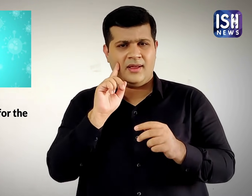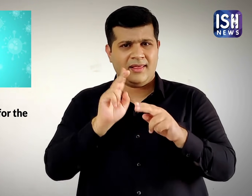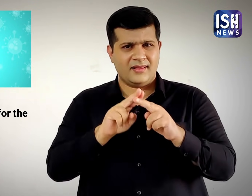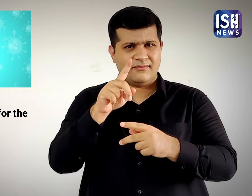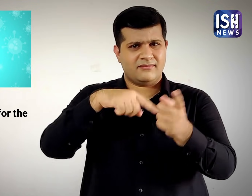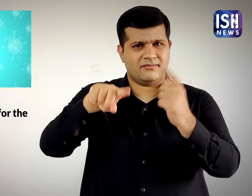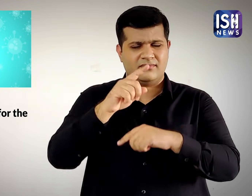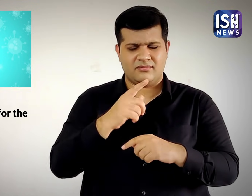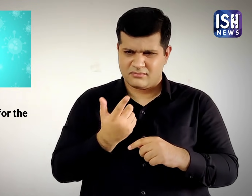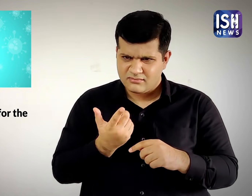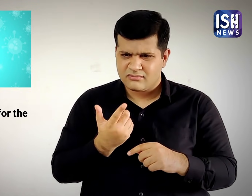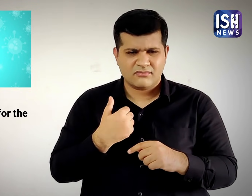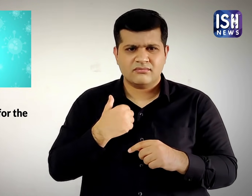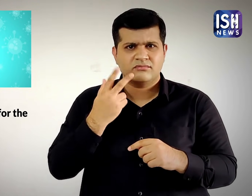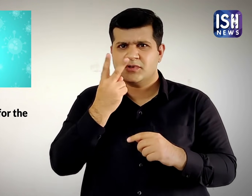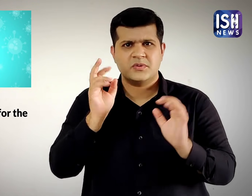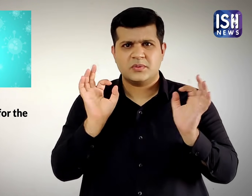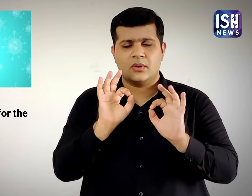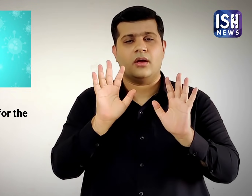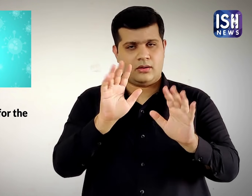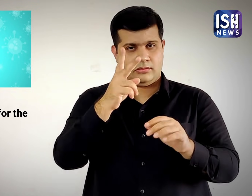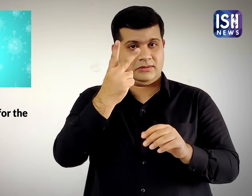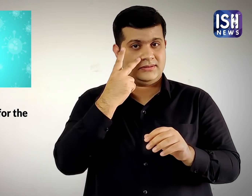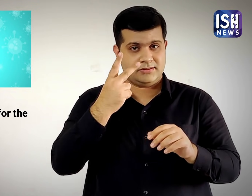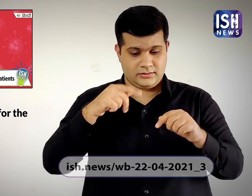If you want to know about them,